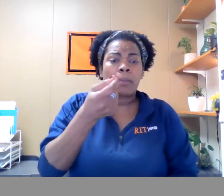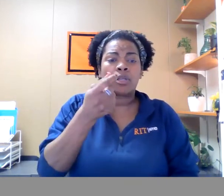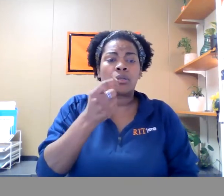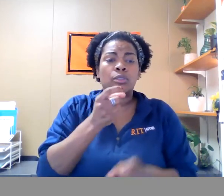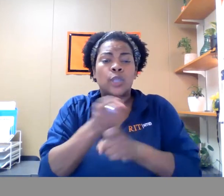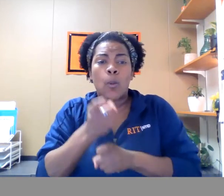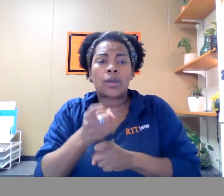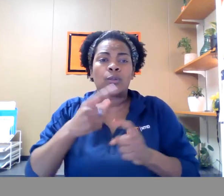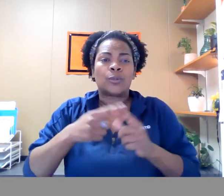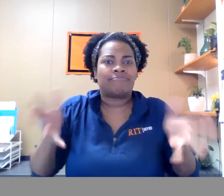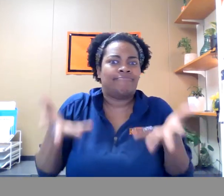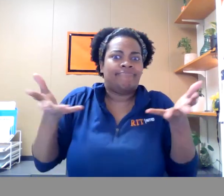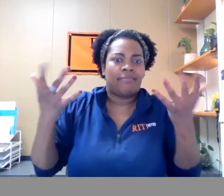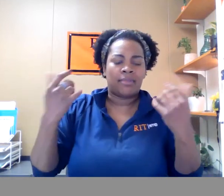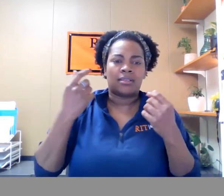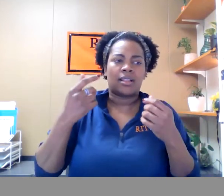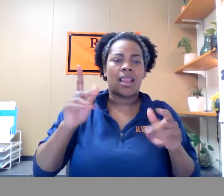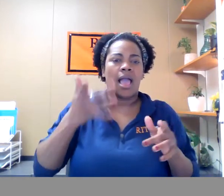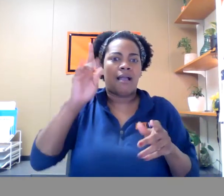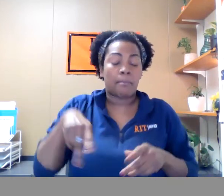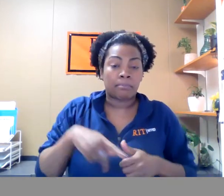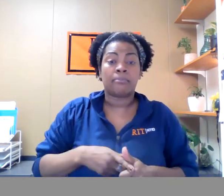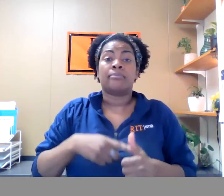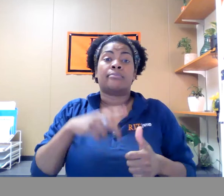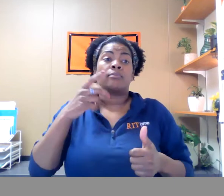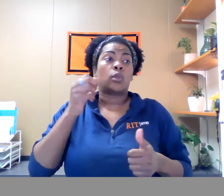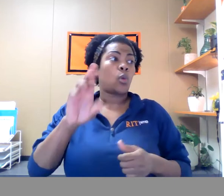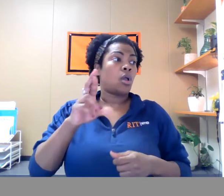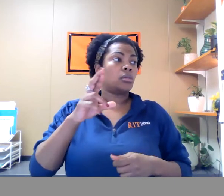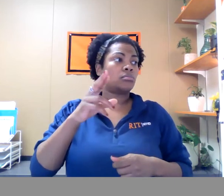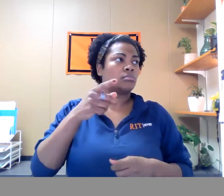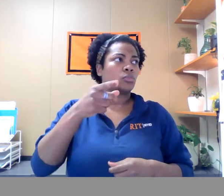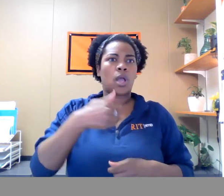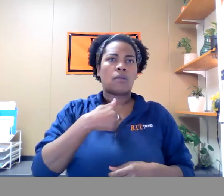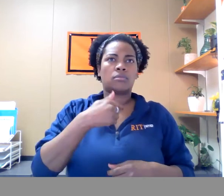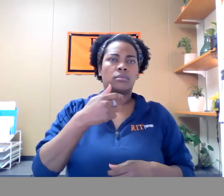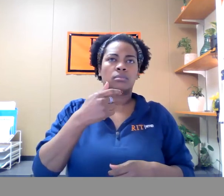you might want to be funny, you might want to add some type of puns or lighten up your presentation in some way.